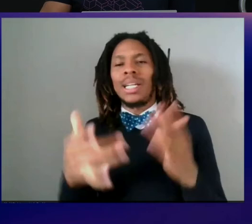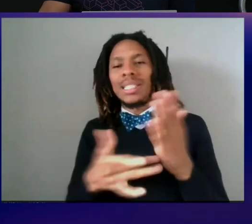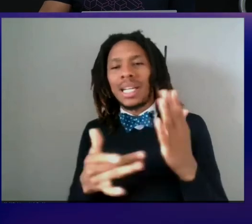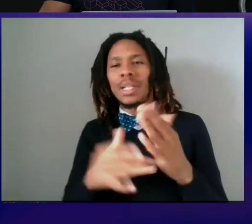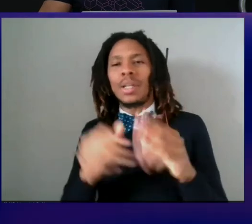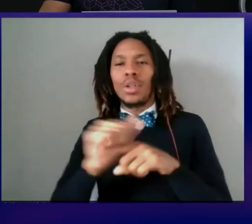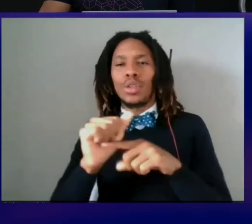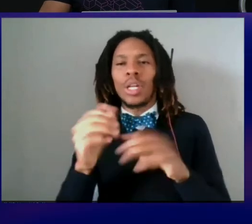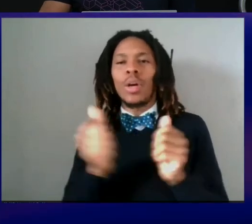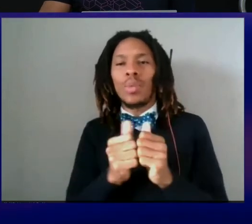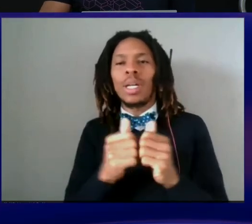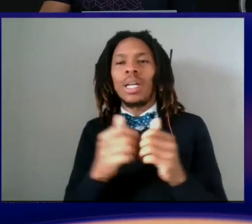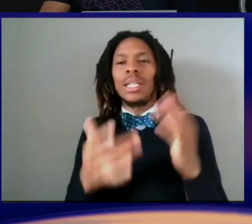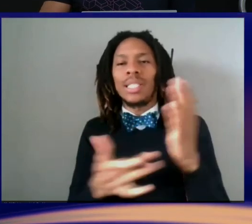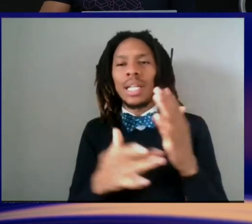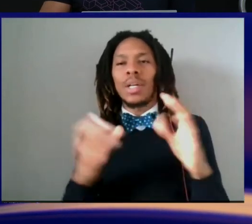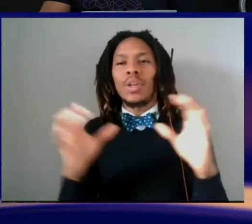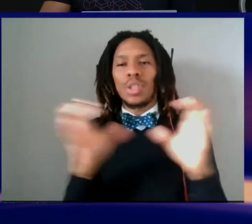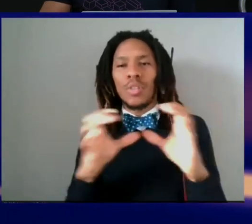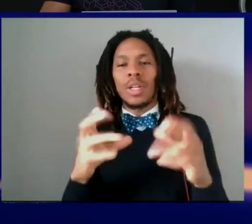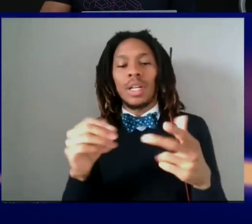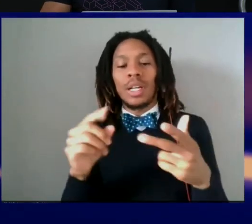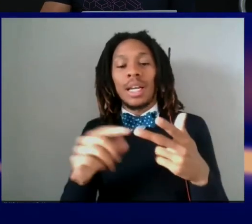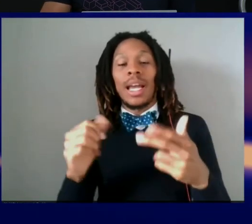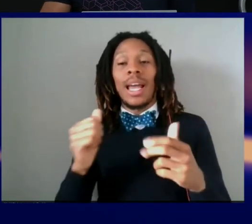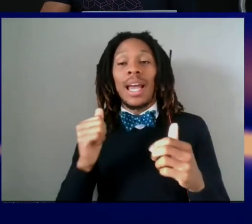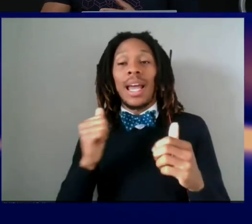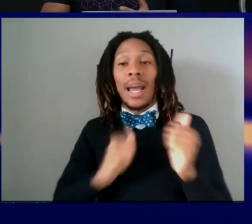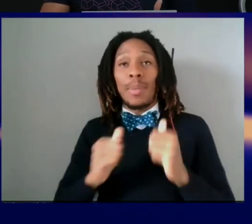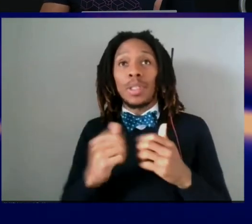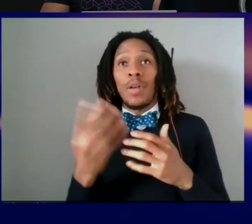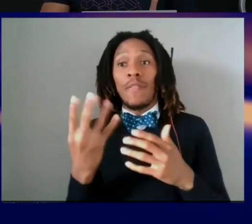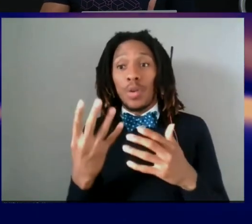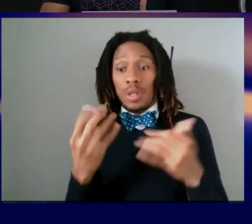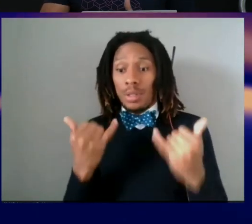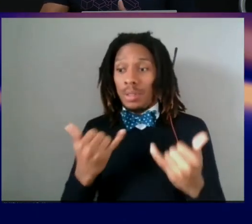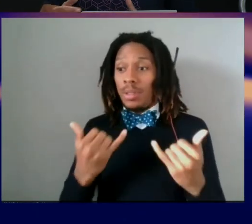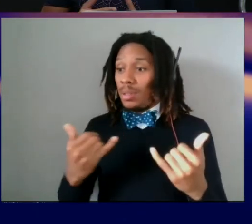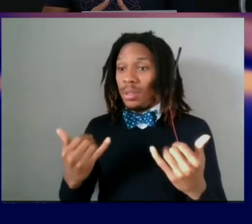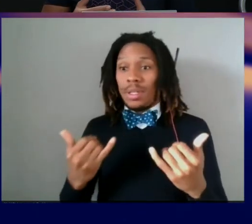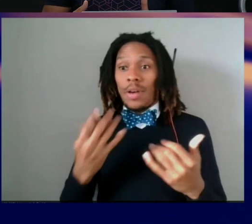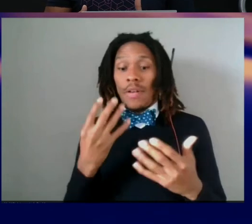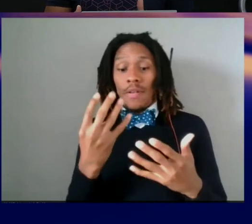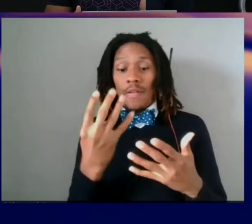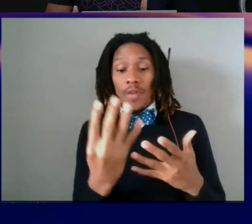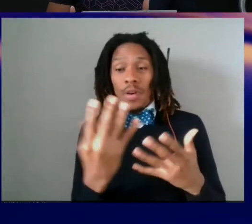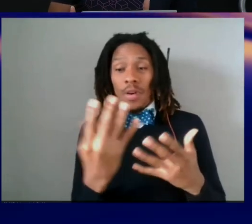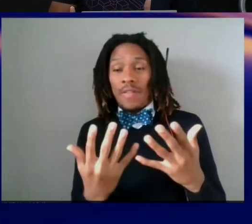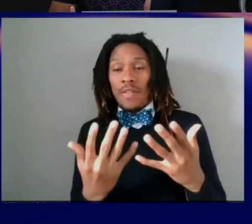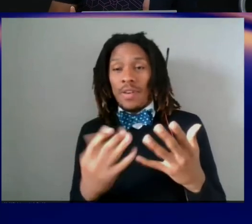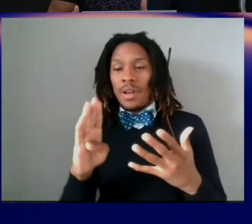Episode four, right here, episodes four and five Bart Castle joined me,